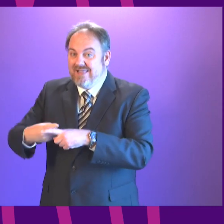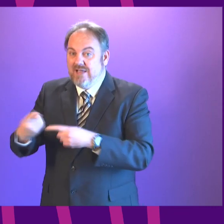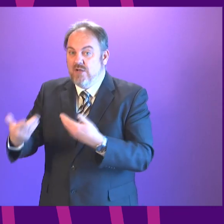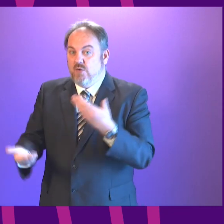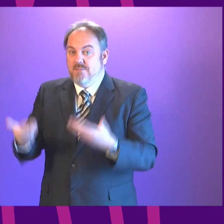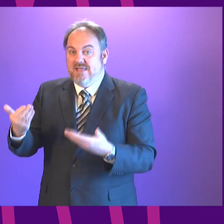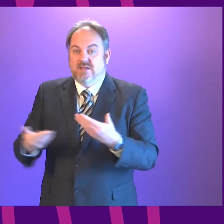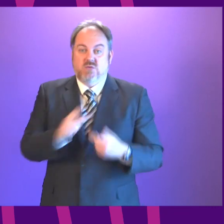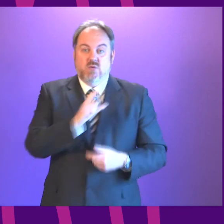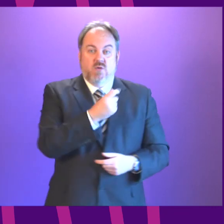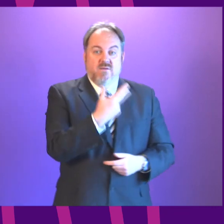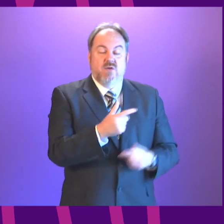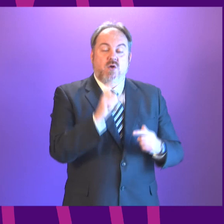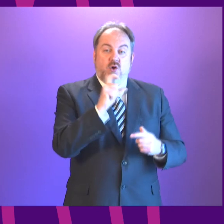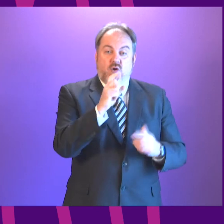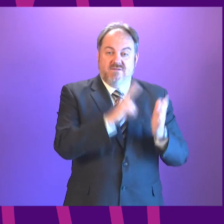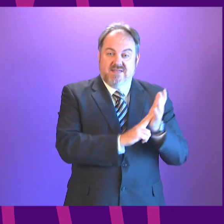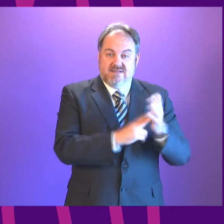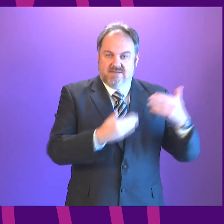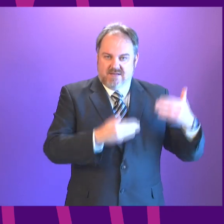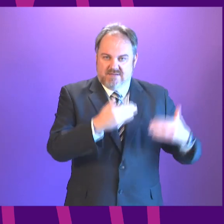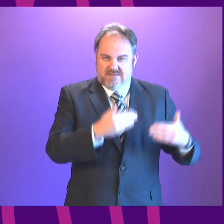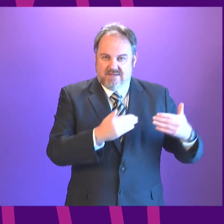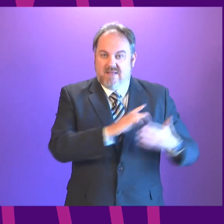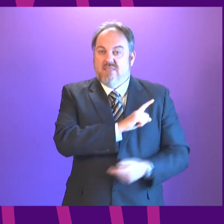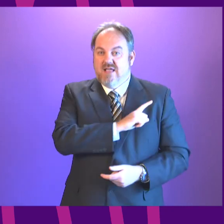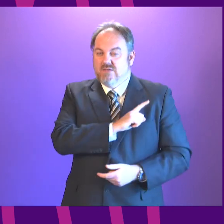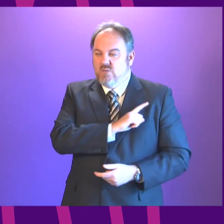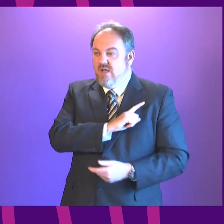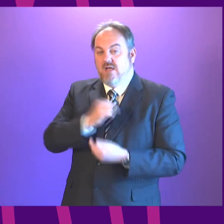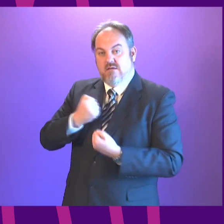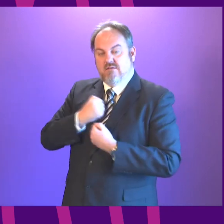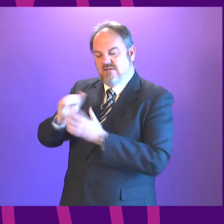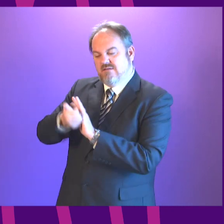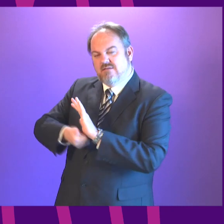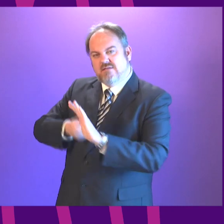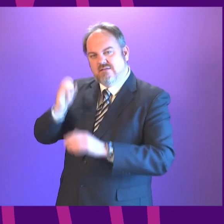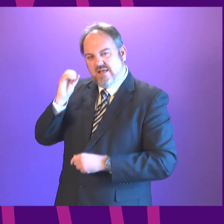As a result, there is now a significant degree of confidence among experts that it increases